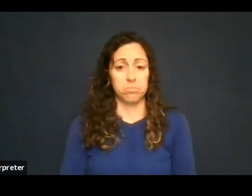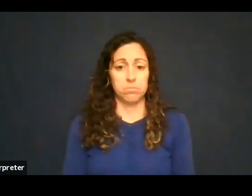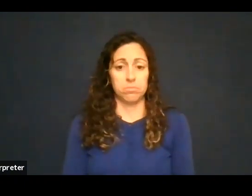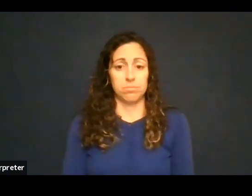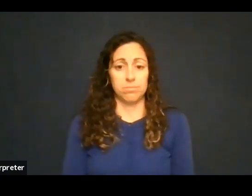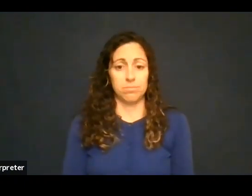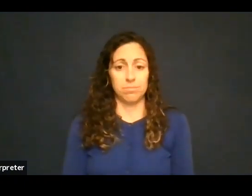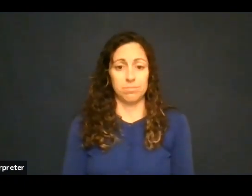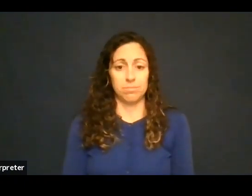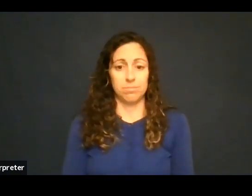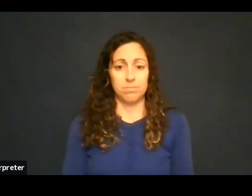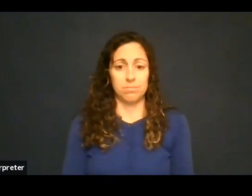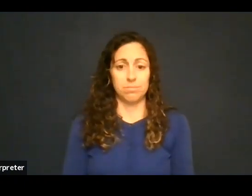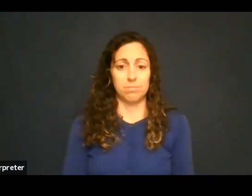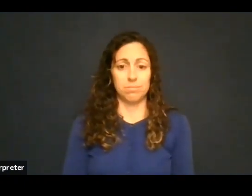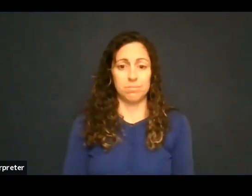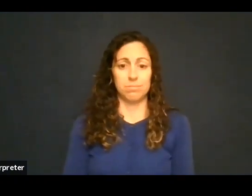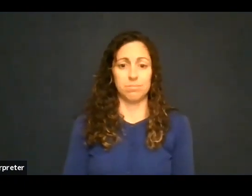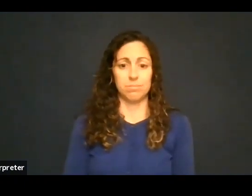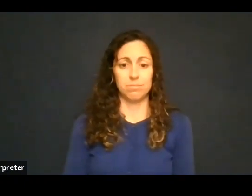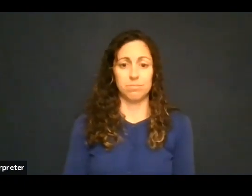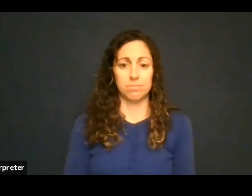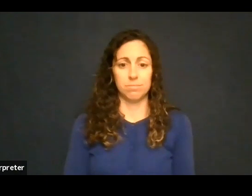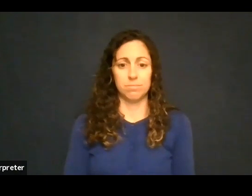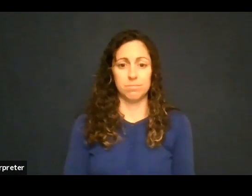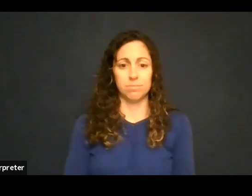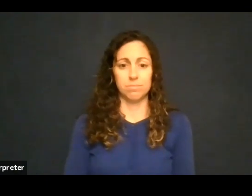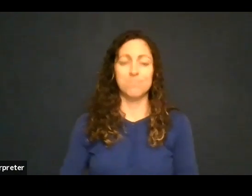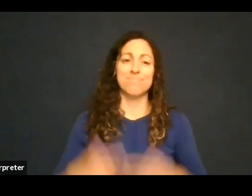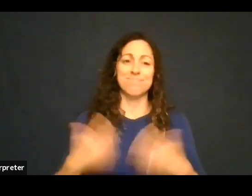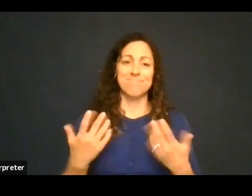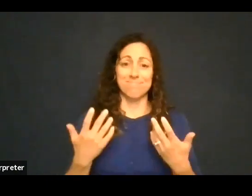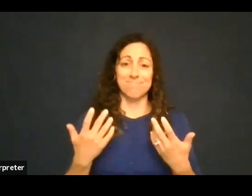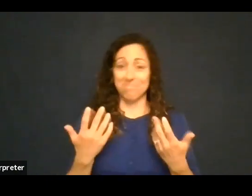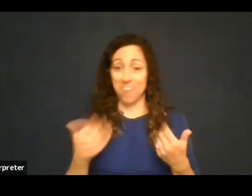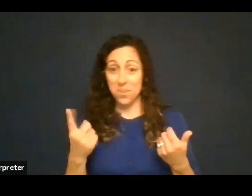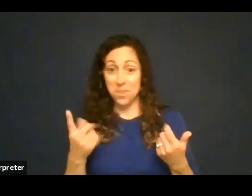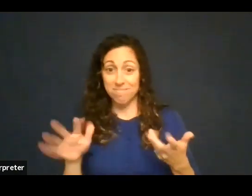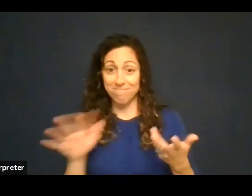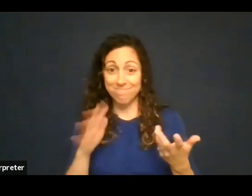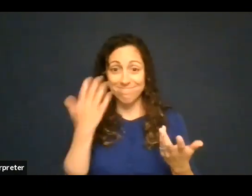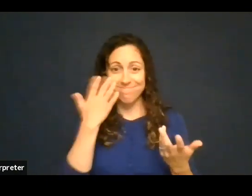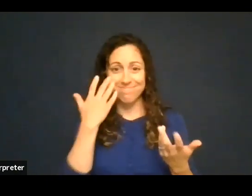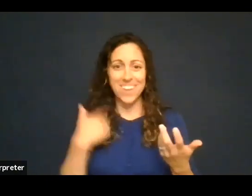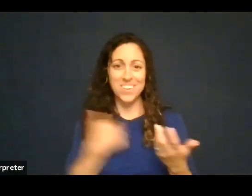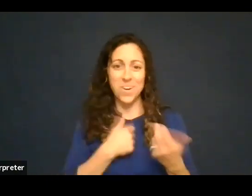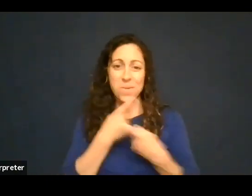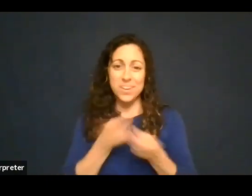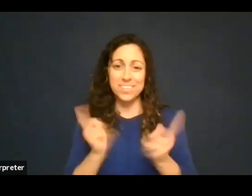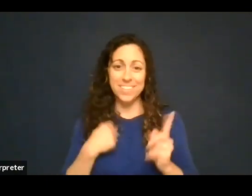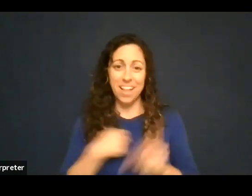Anybody. I know what we tell our patients. We try to stay in touch with all the researchers